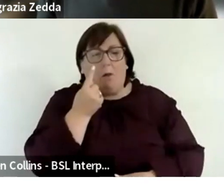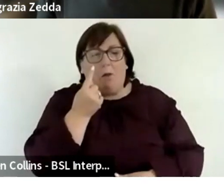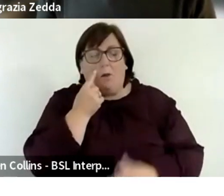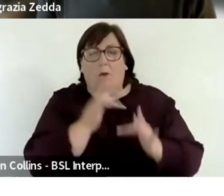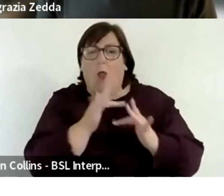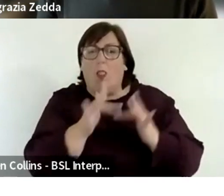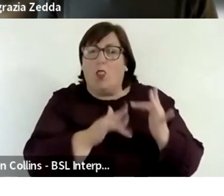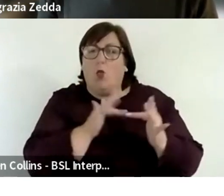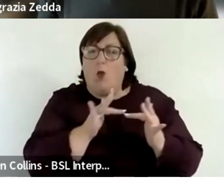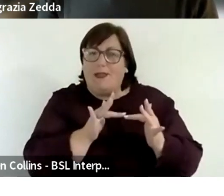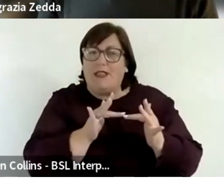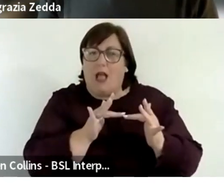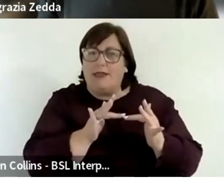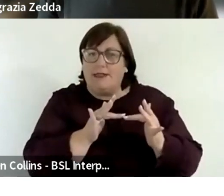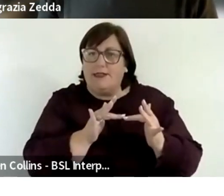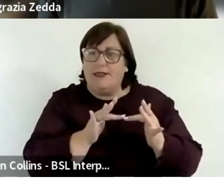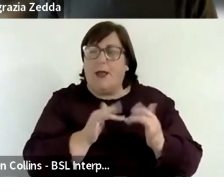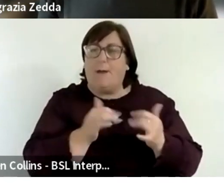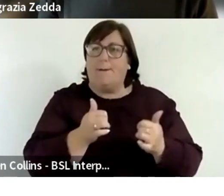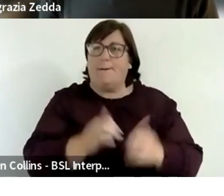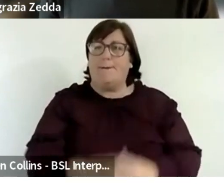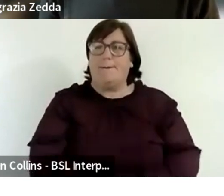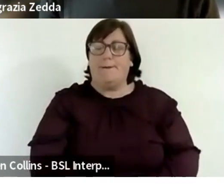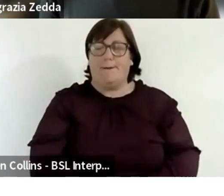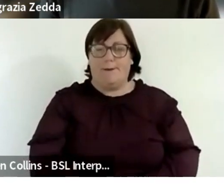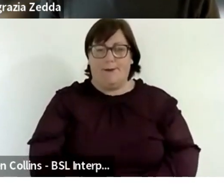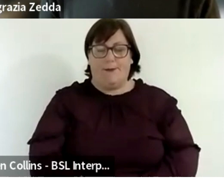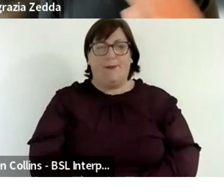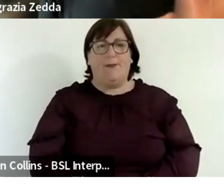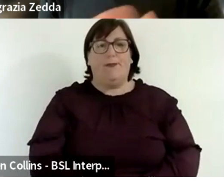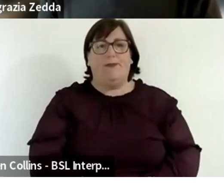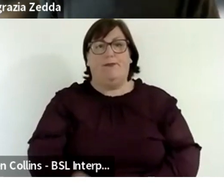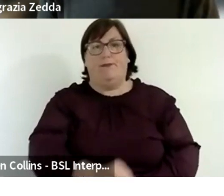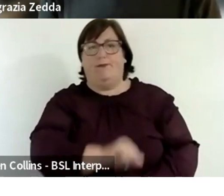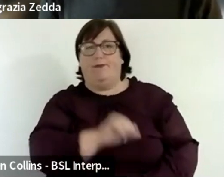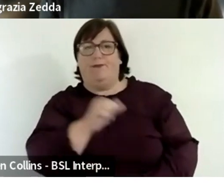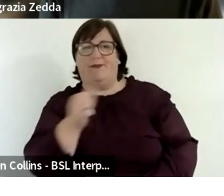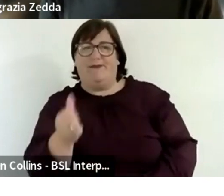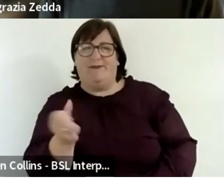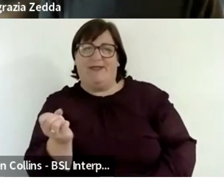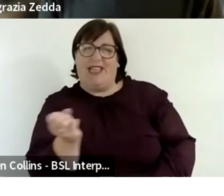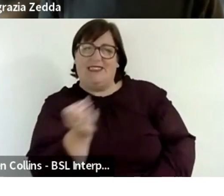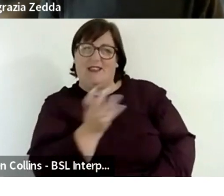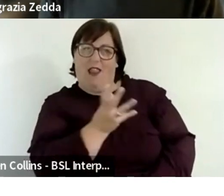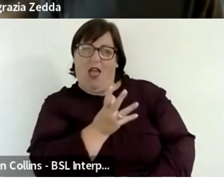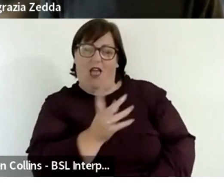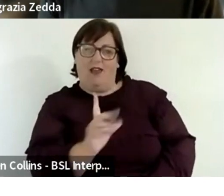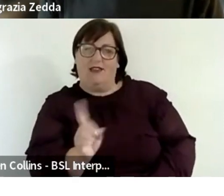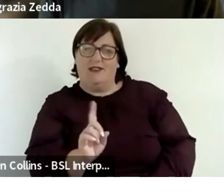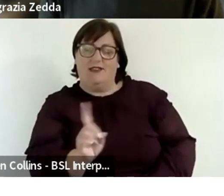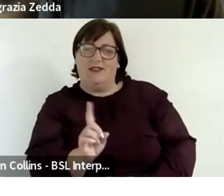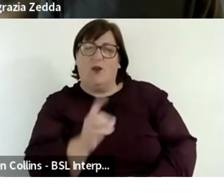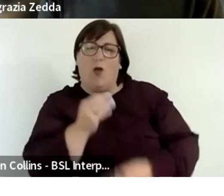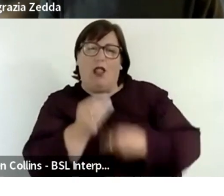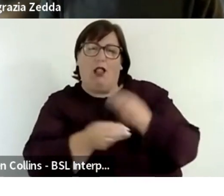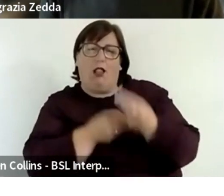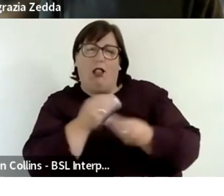Let me tell you a little bit about, I will go to the next slide and talk to you about some of the ways in which we